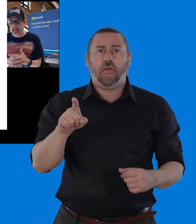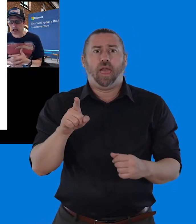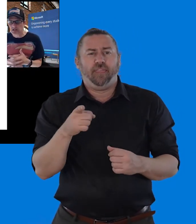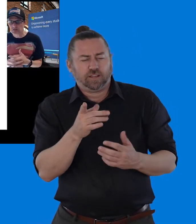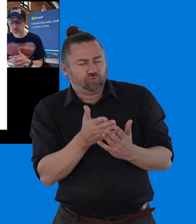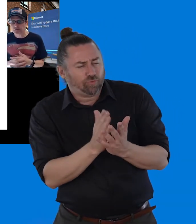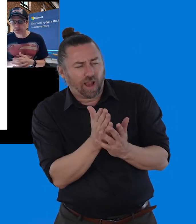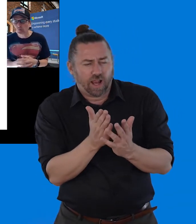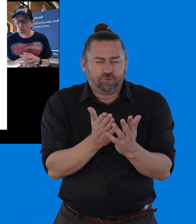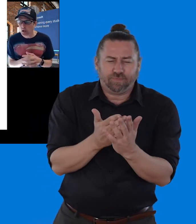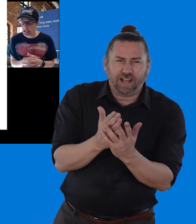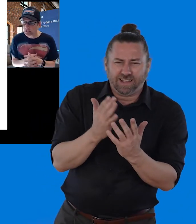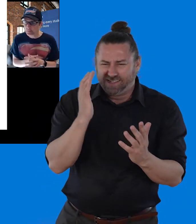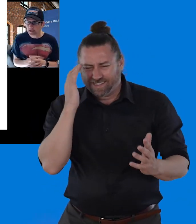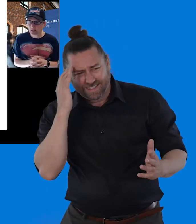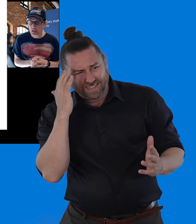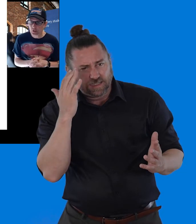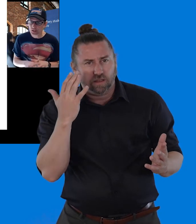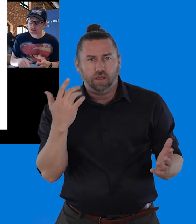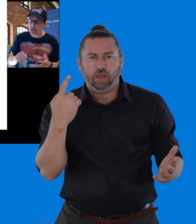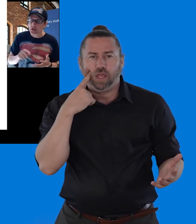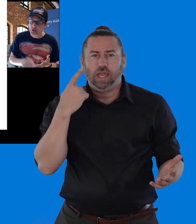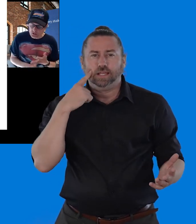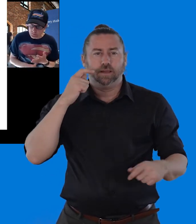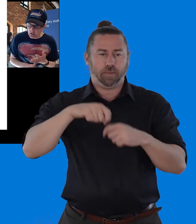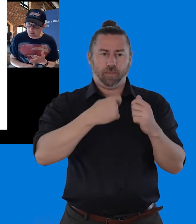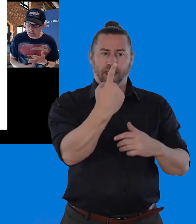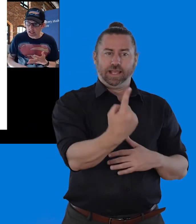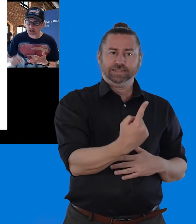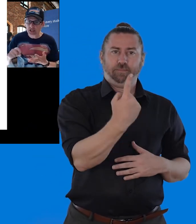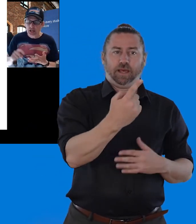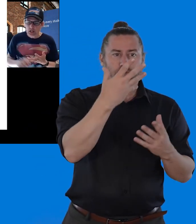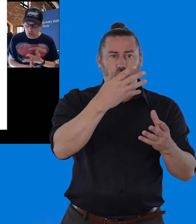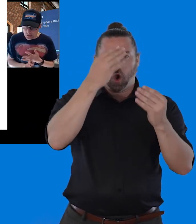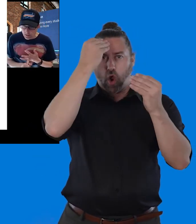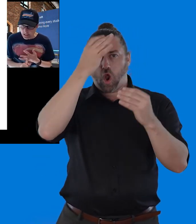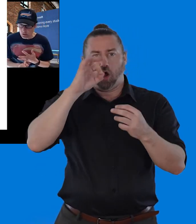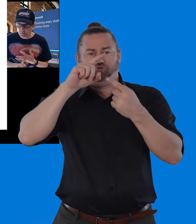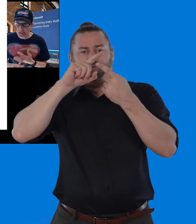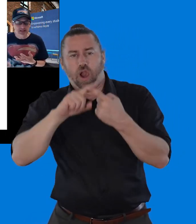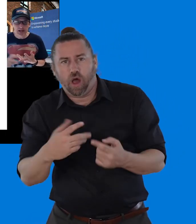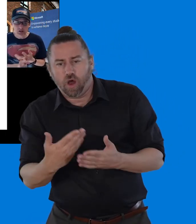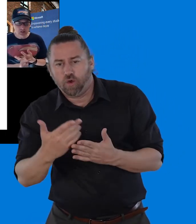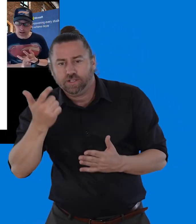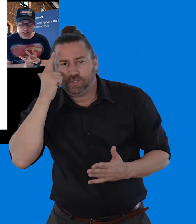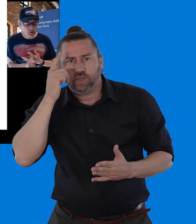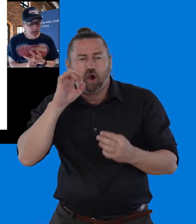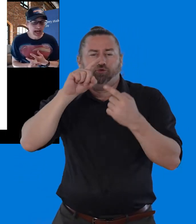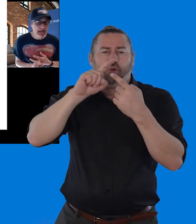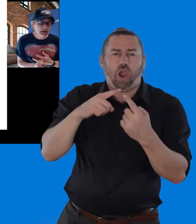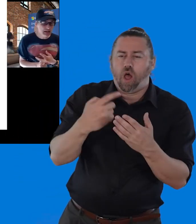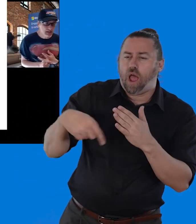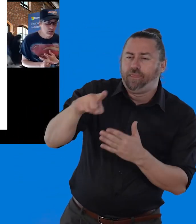It allows them to feel more like independent learners, not depending on the teacher, not depending on peers, and not depending on an aide either,